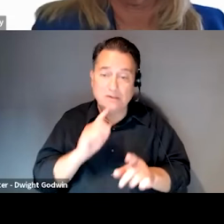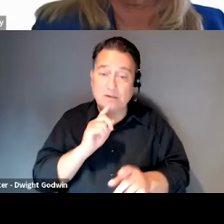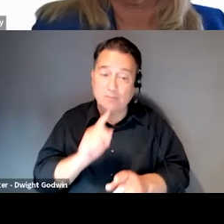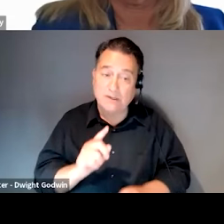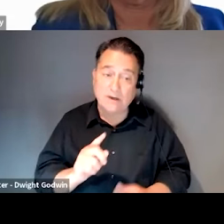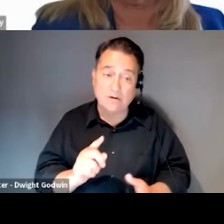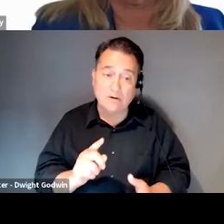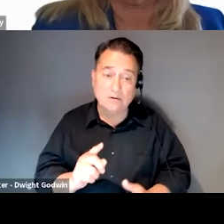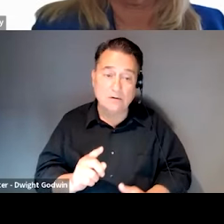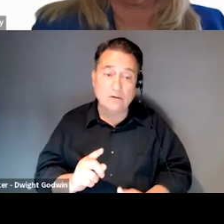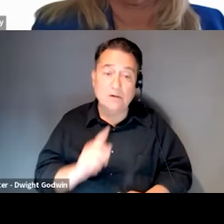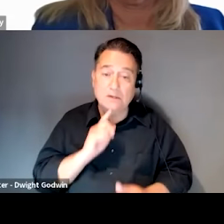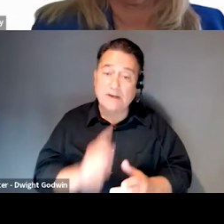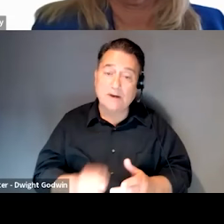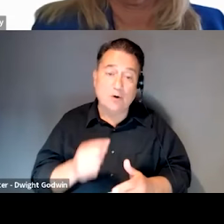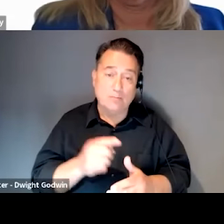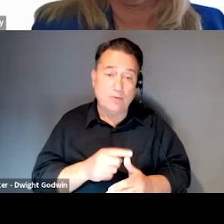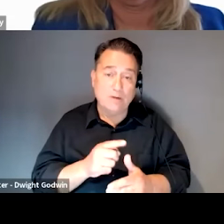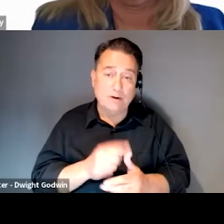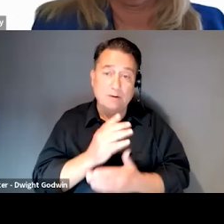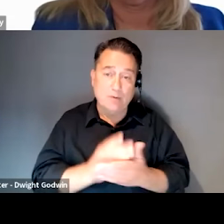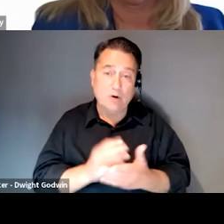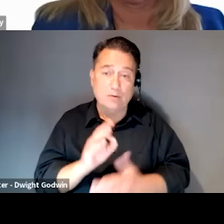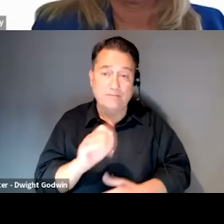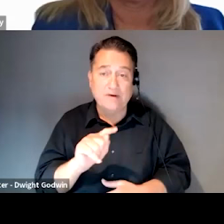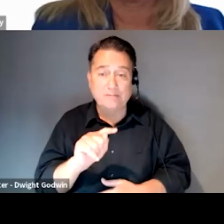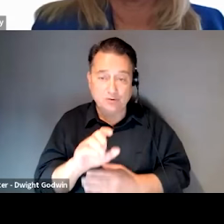They are a primary partner in all the prevention work within their communities.